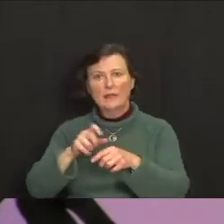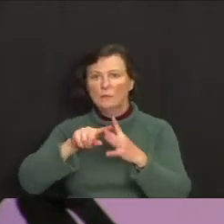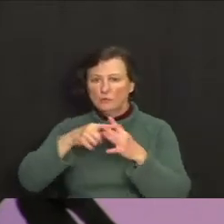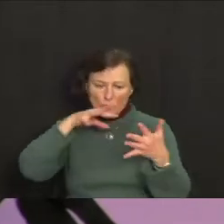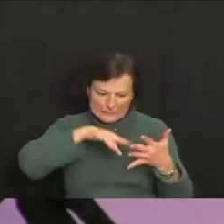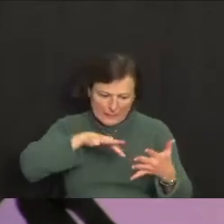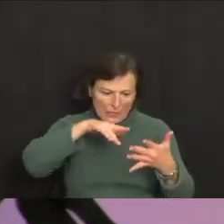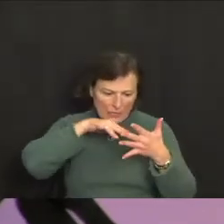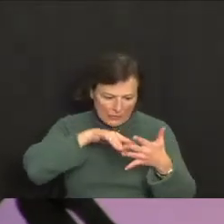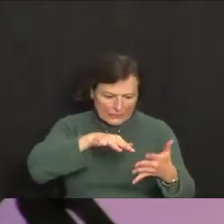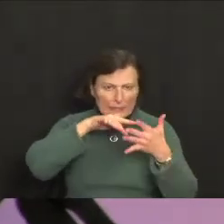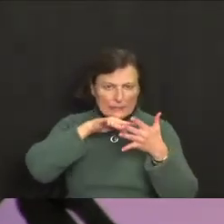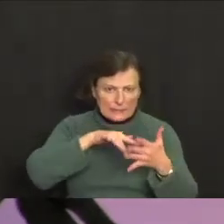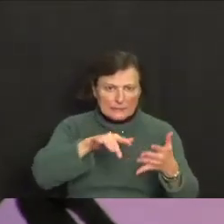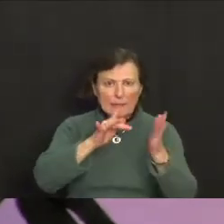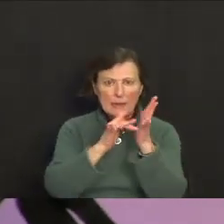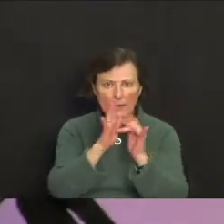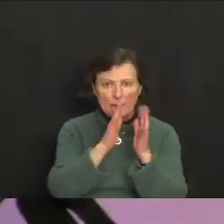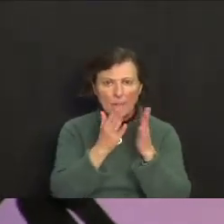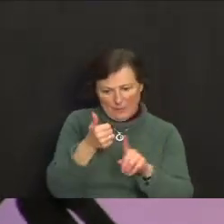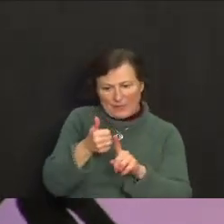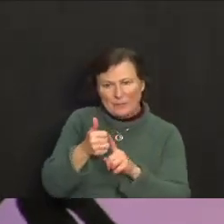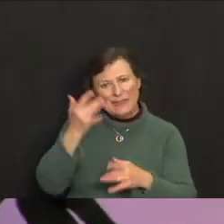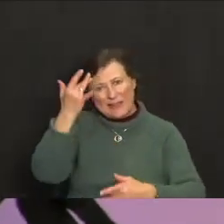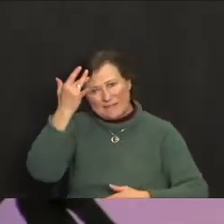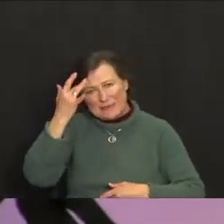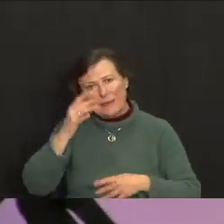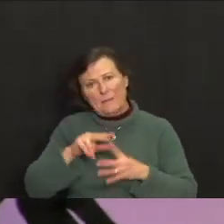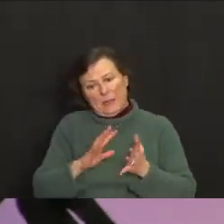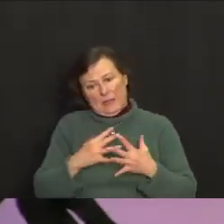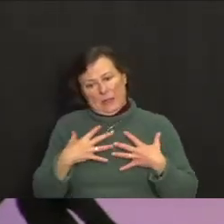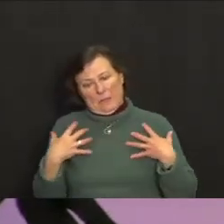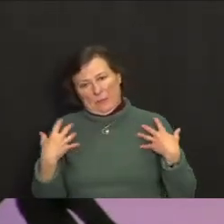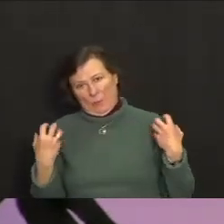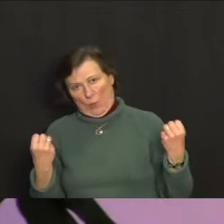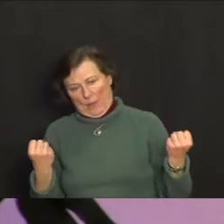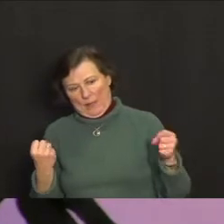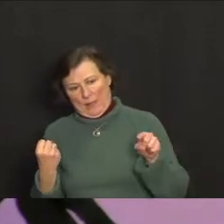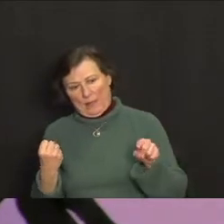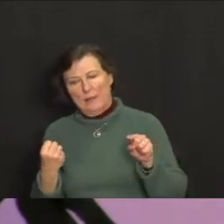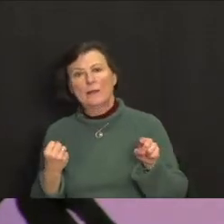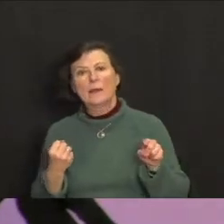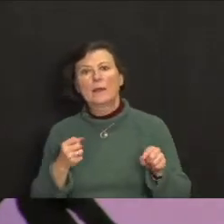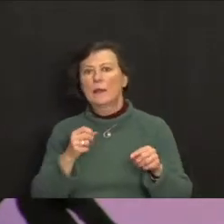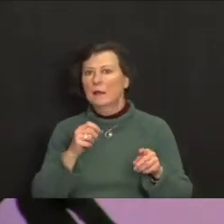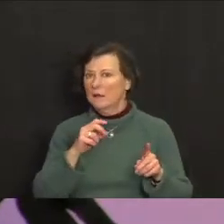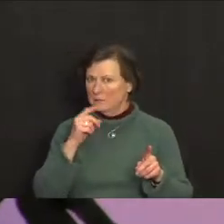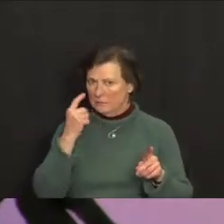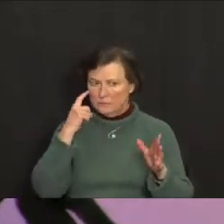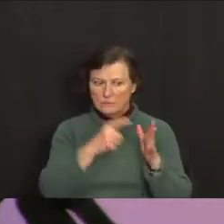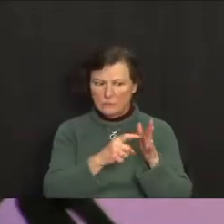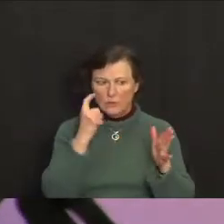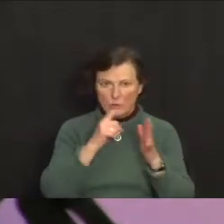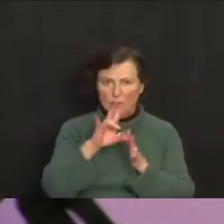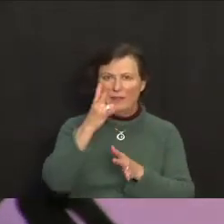too, was convalescing from illness and soon became convinced of many Seventh-Day or Sabbatarian views.